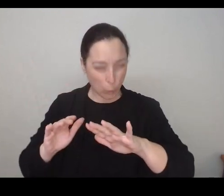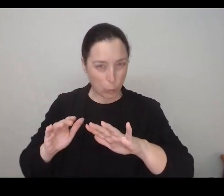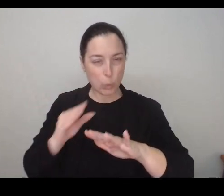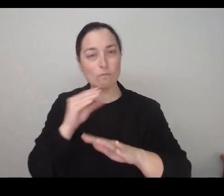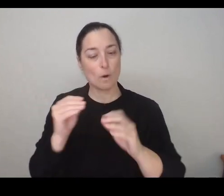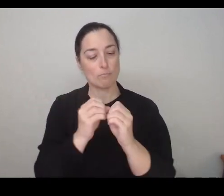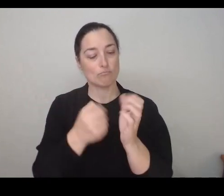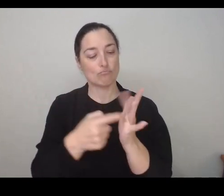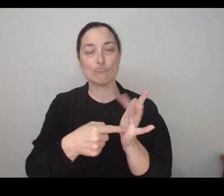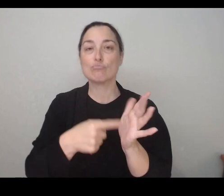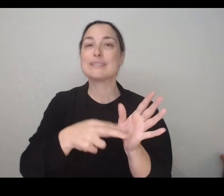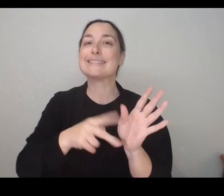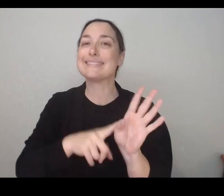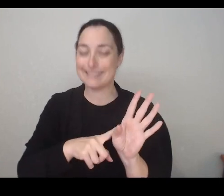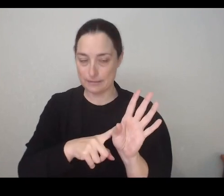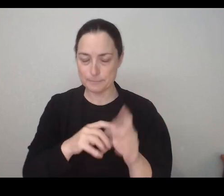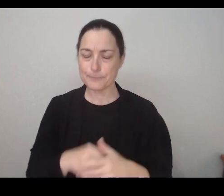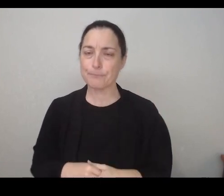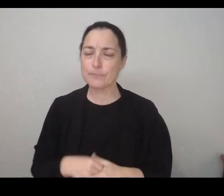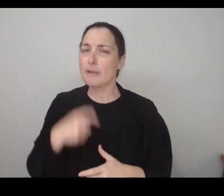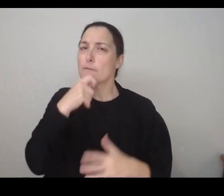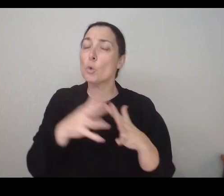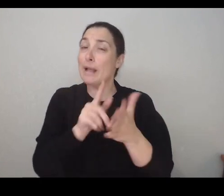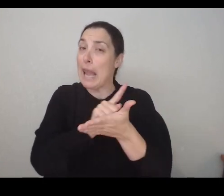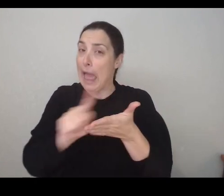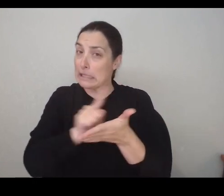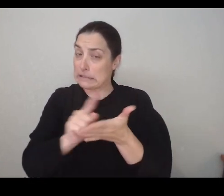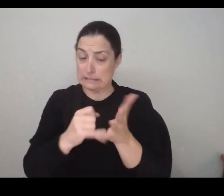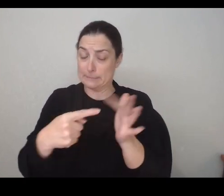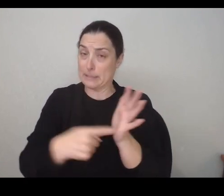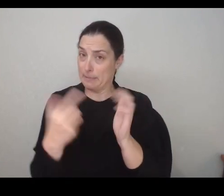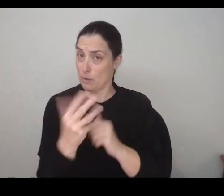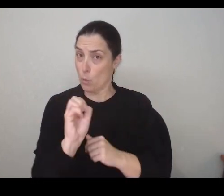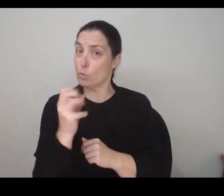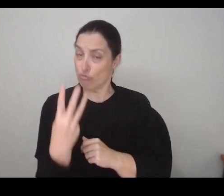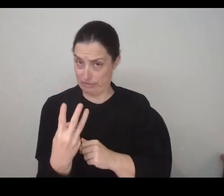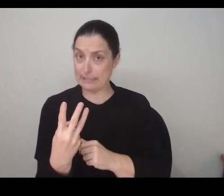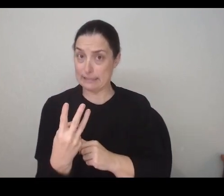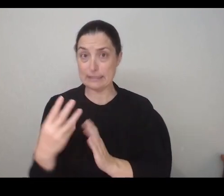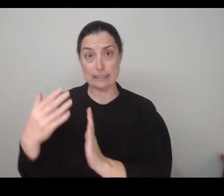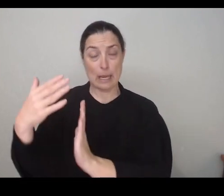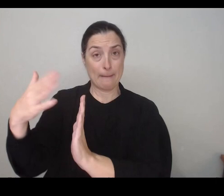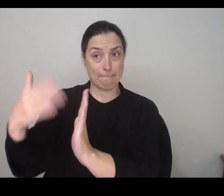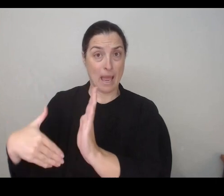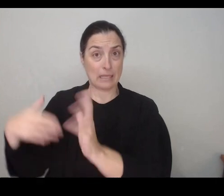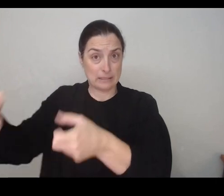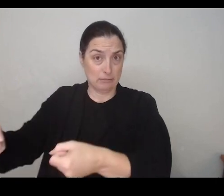And a few weeks later in September, 1903, he bought this painting, we had two important sales of works by Gauguin,